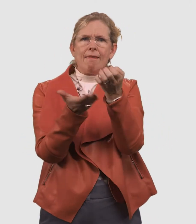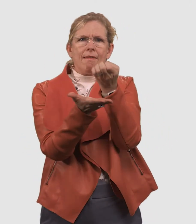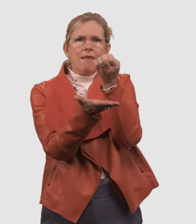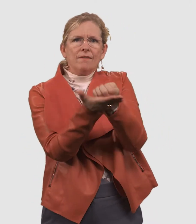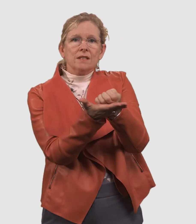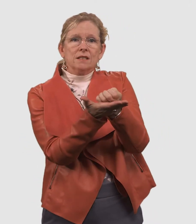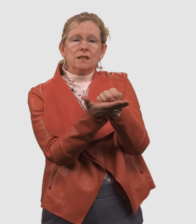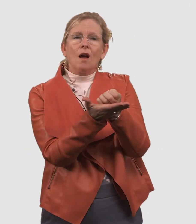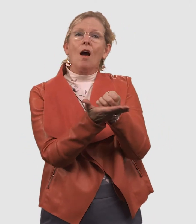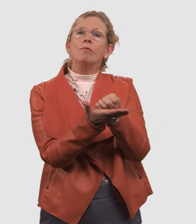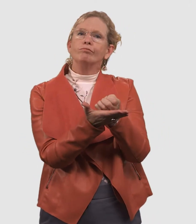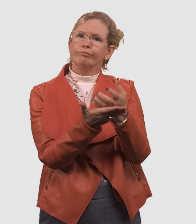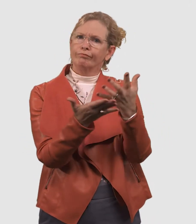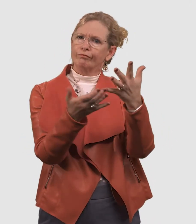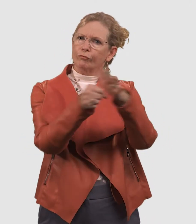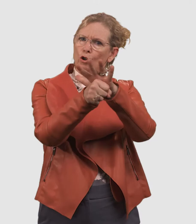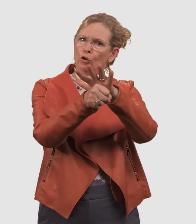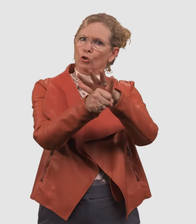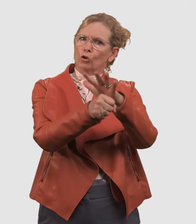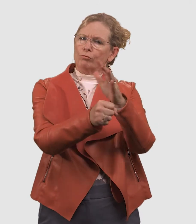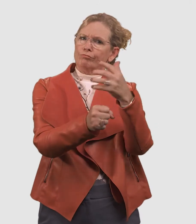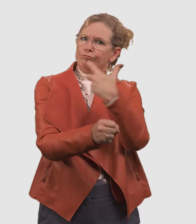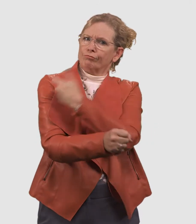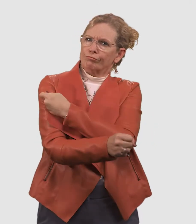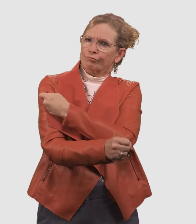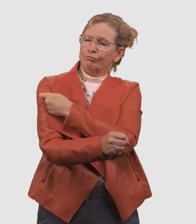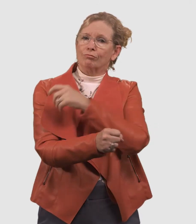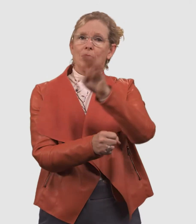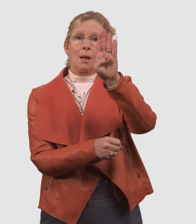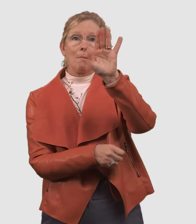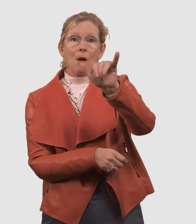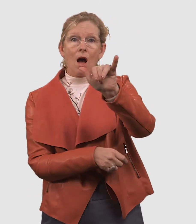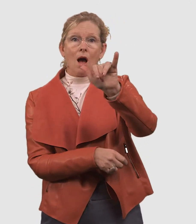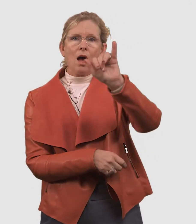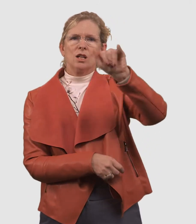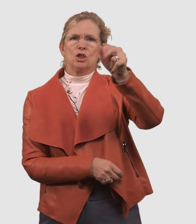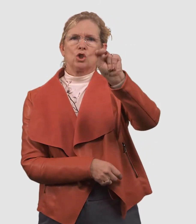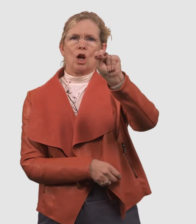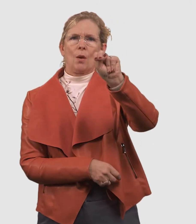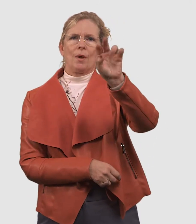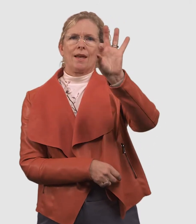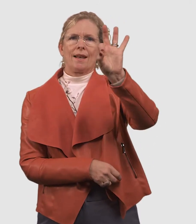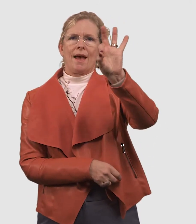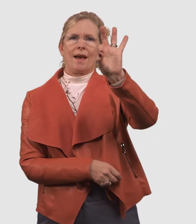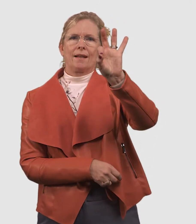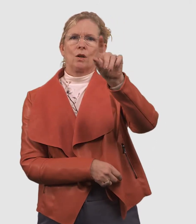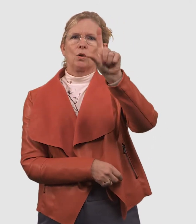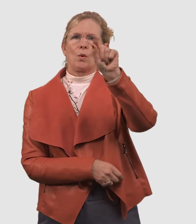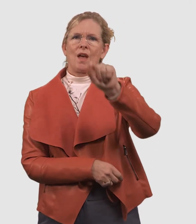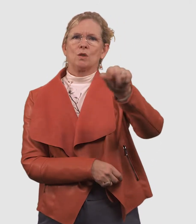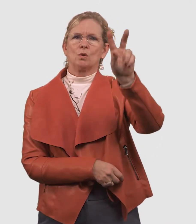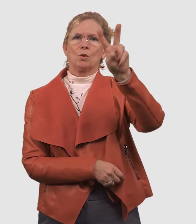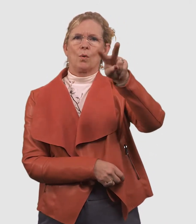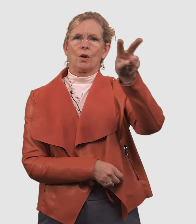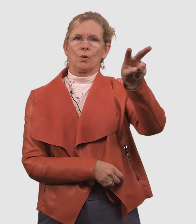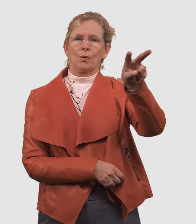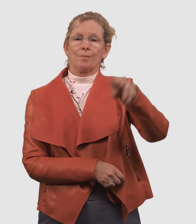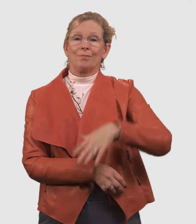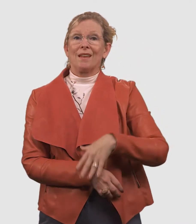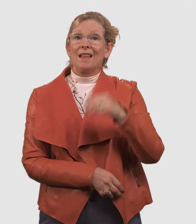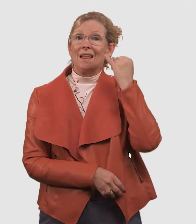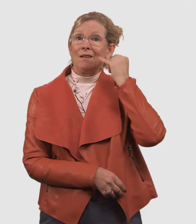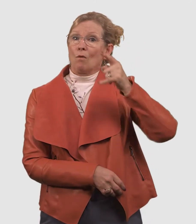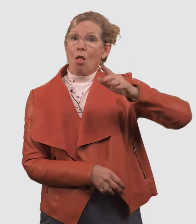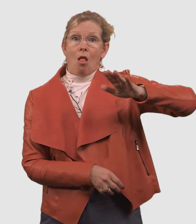are required to submit evidence of being fully vaccinated by January 9, 2022,